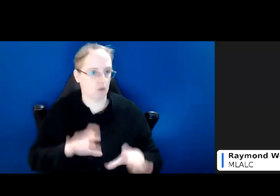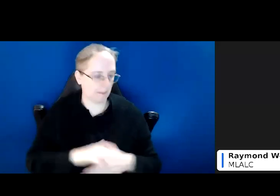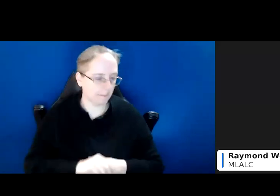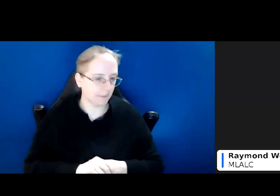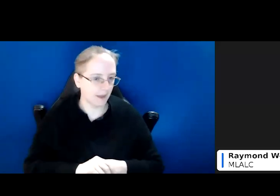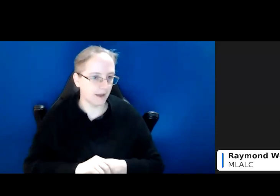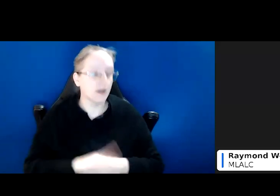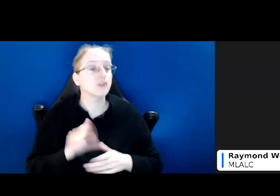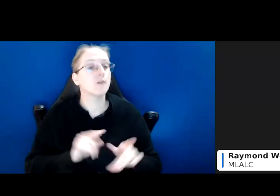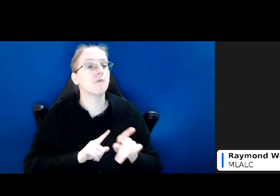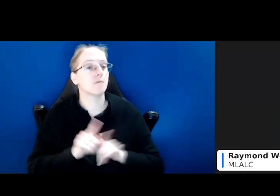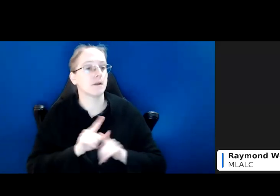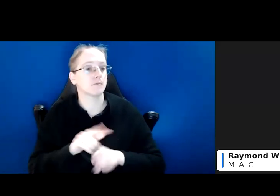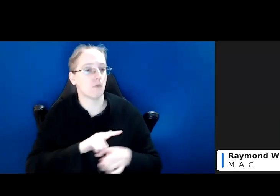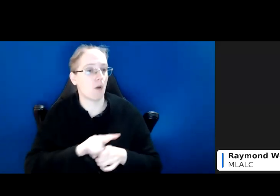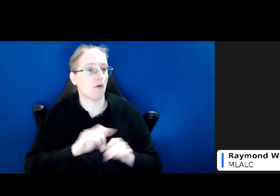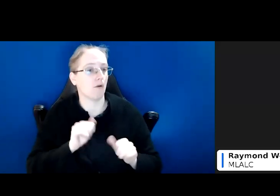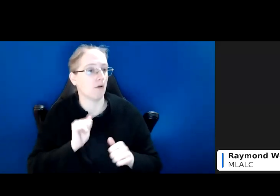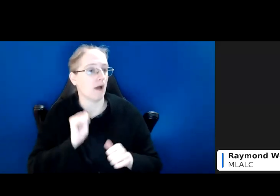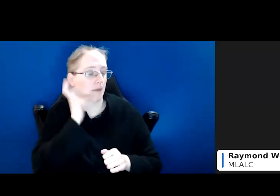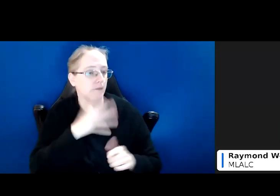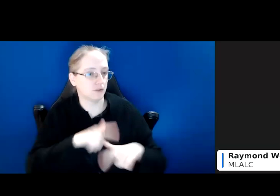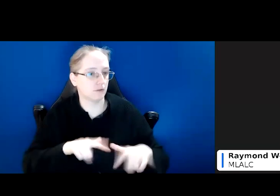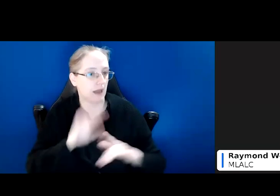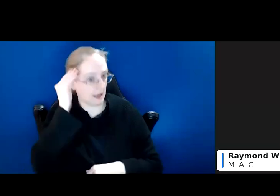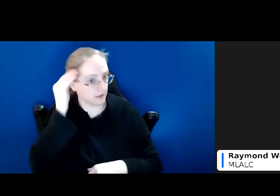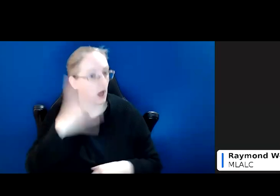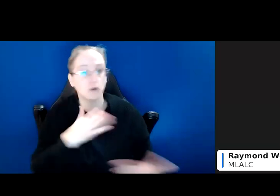Local Aboriginal Land Council and I would like to welcome get a to go